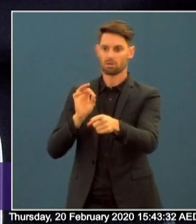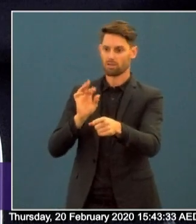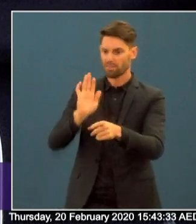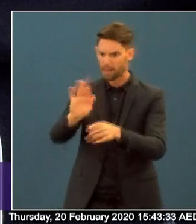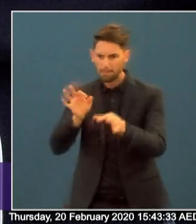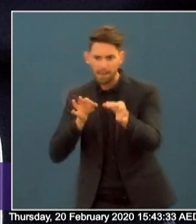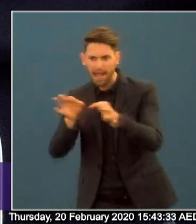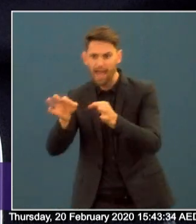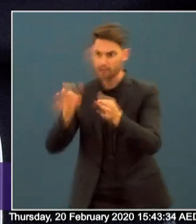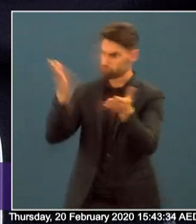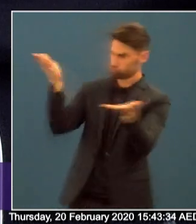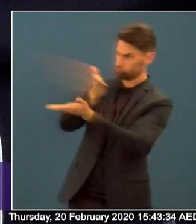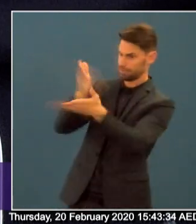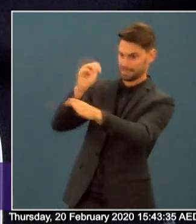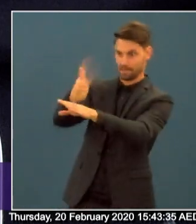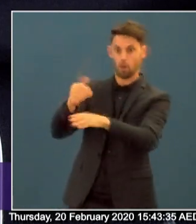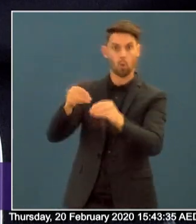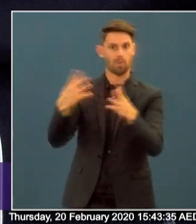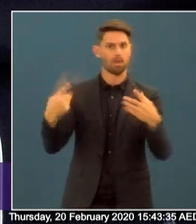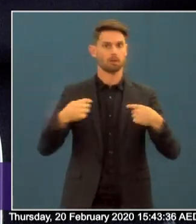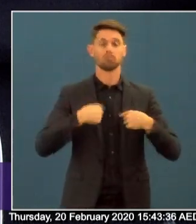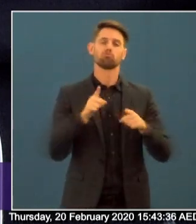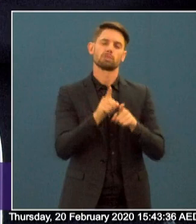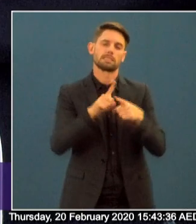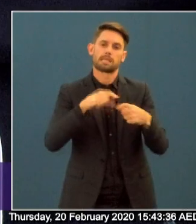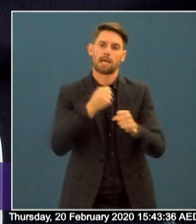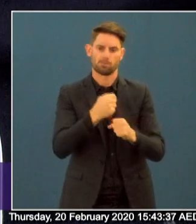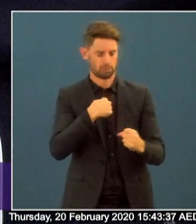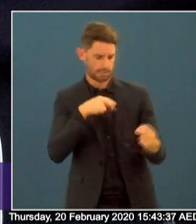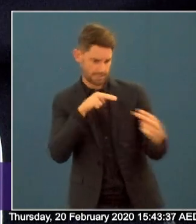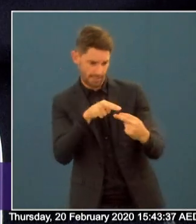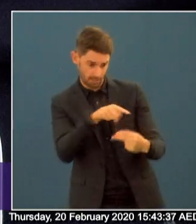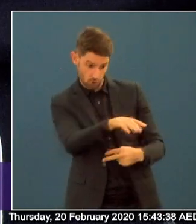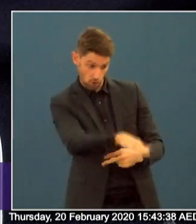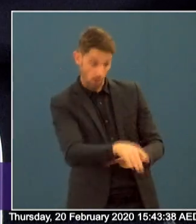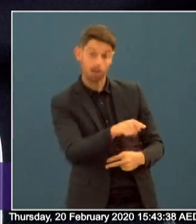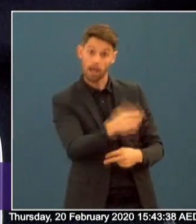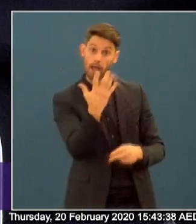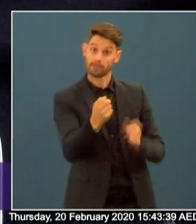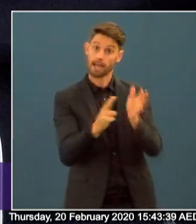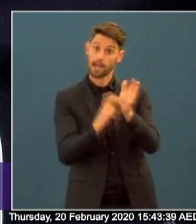So if I see a child who is receiving disability support through the NDIS,